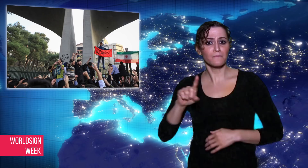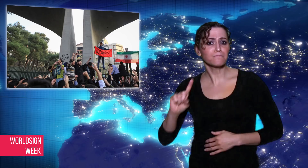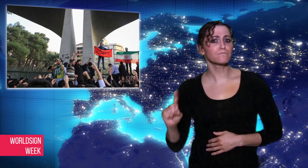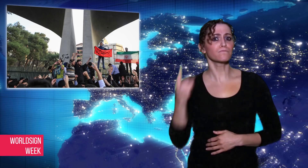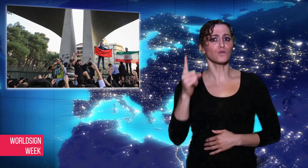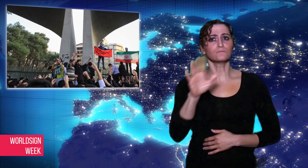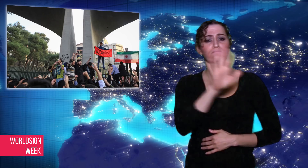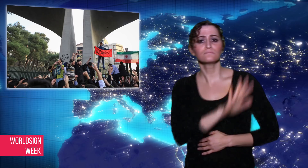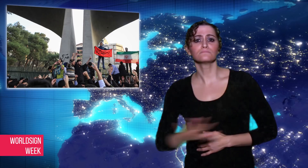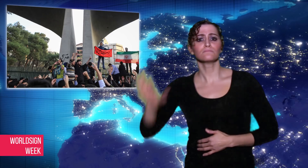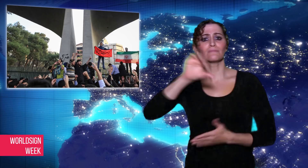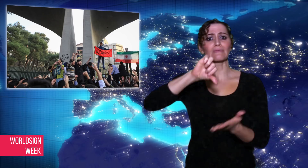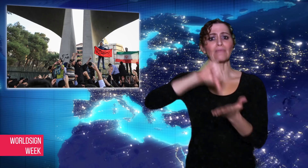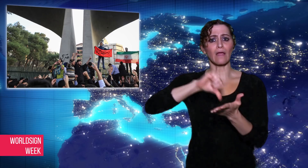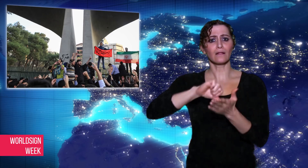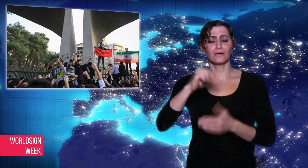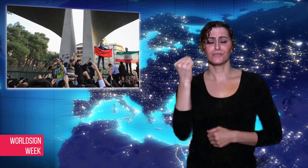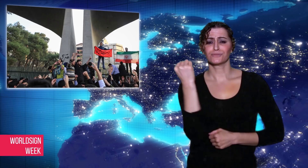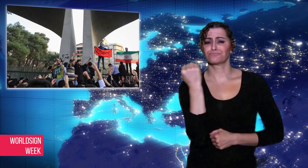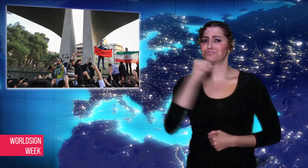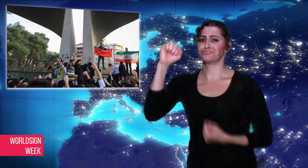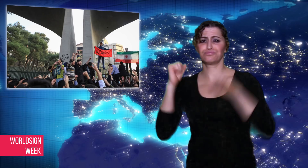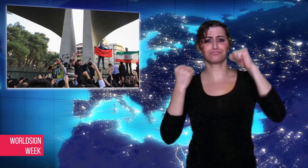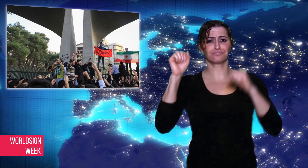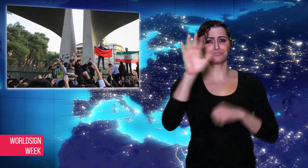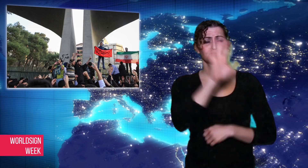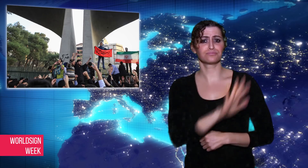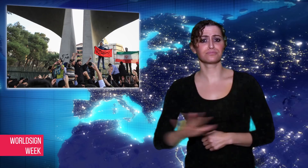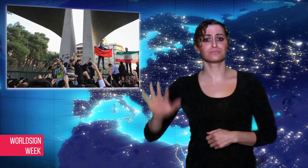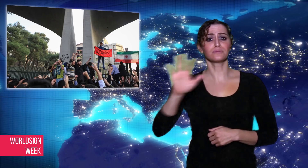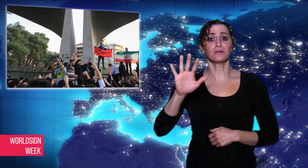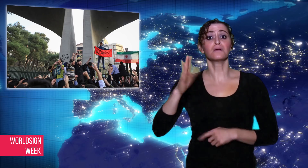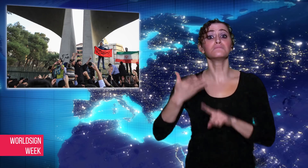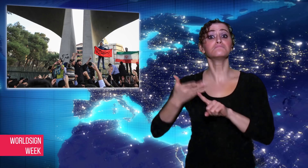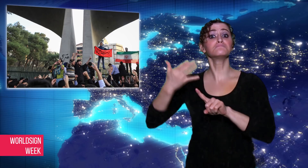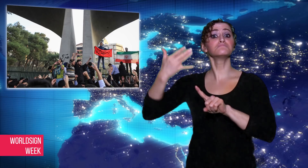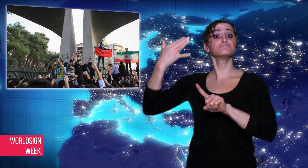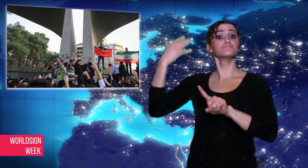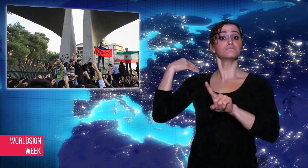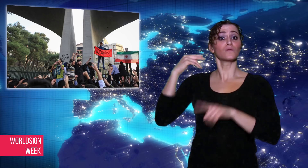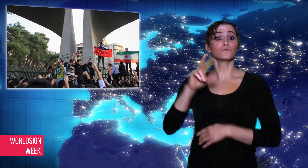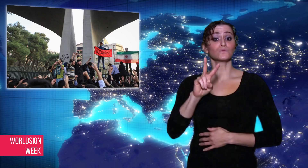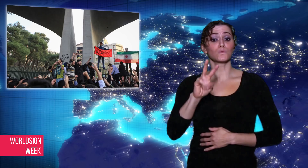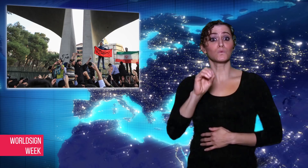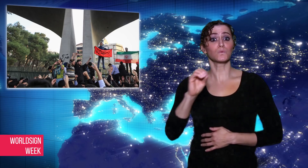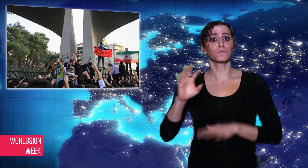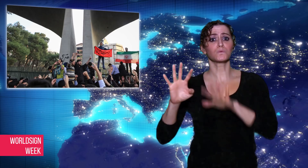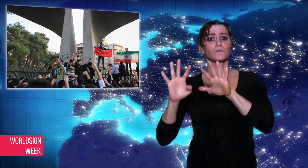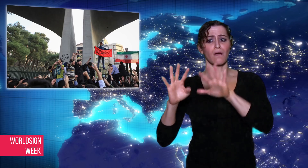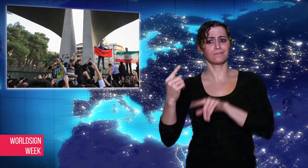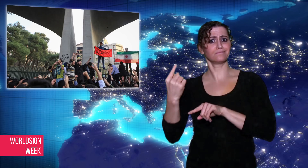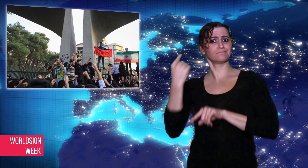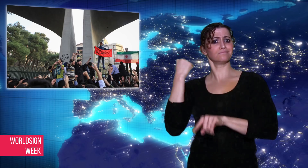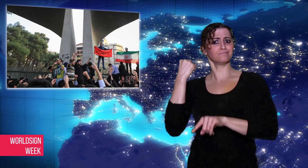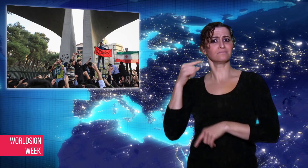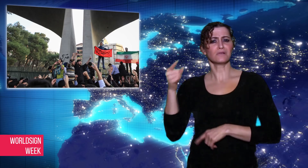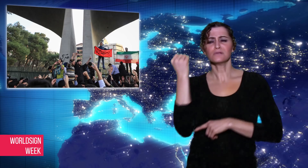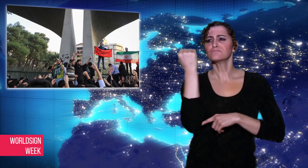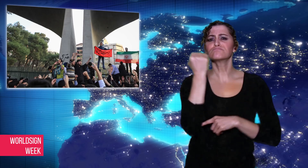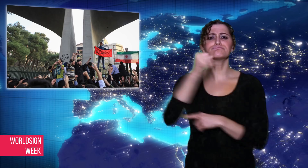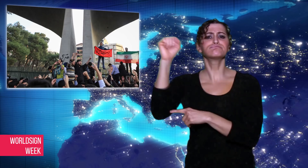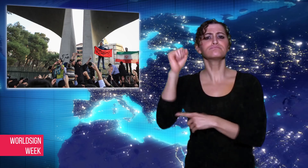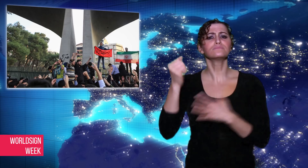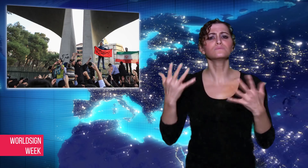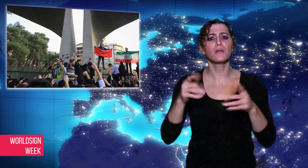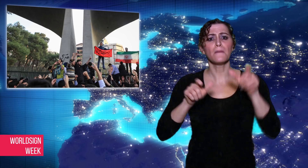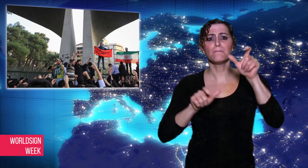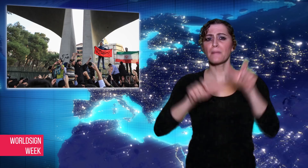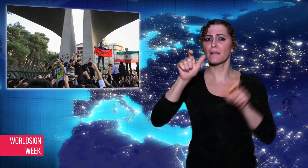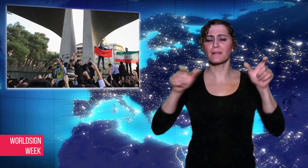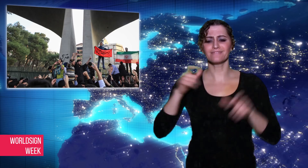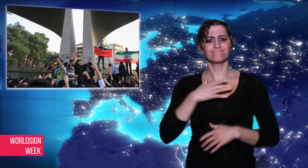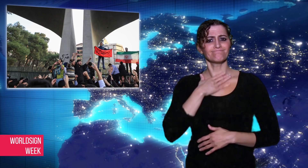disputed election results. The current